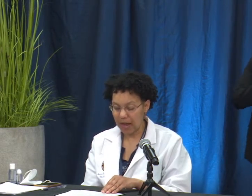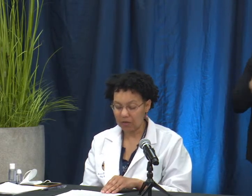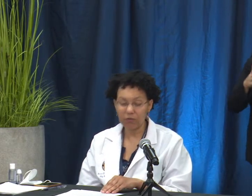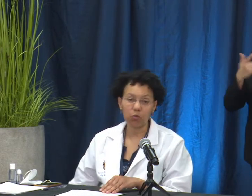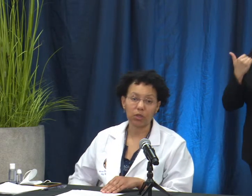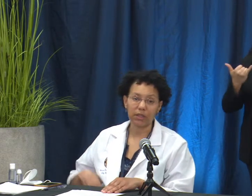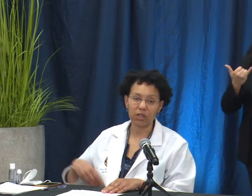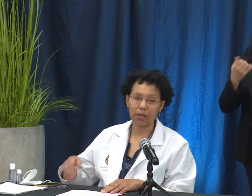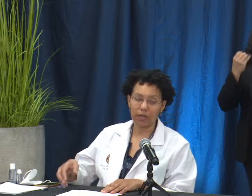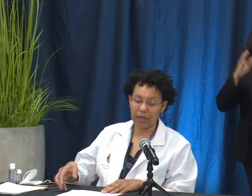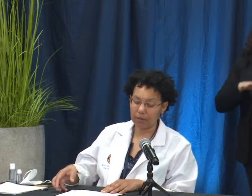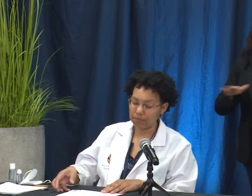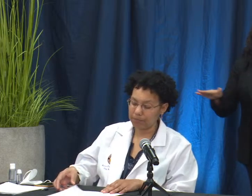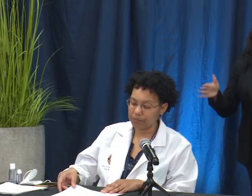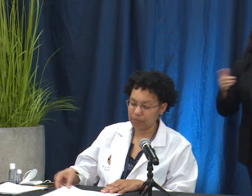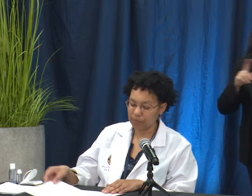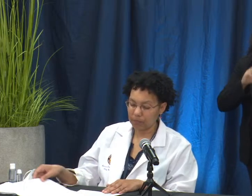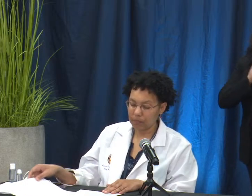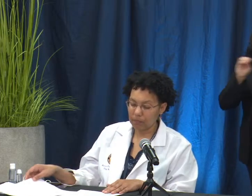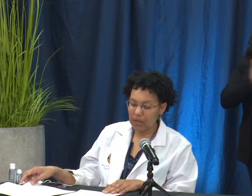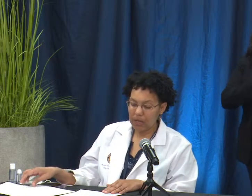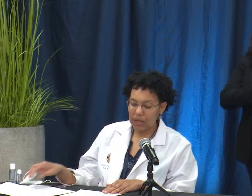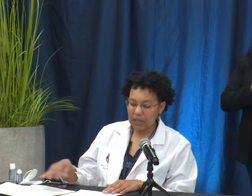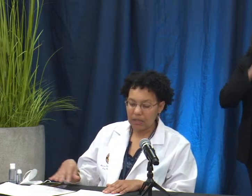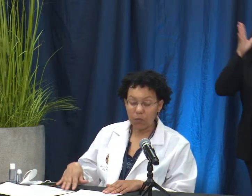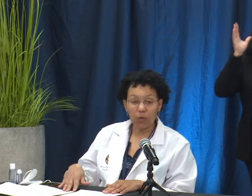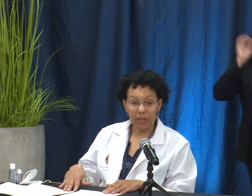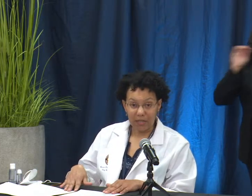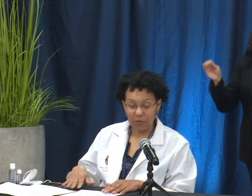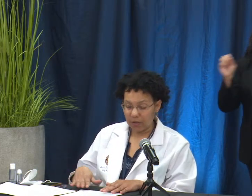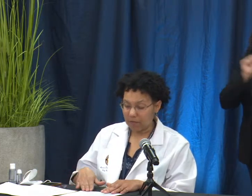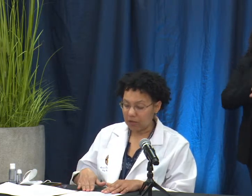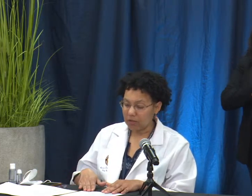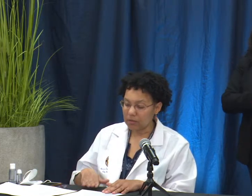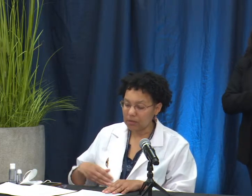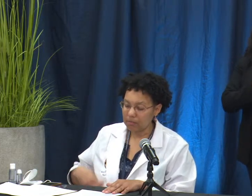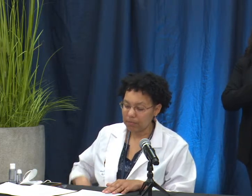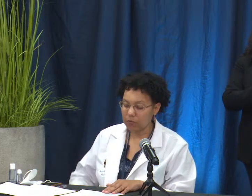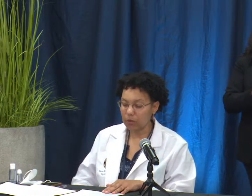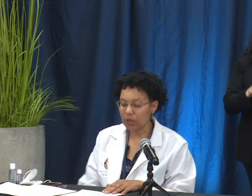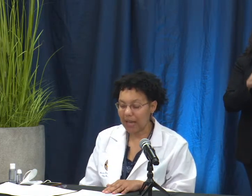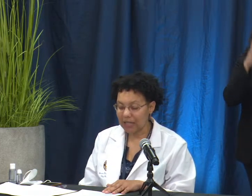are out of school and child care. This won't last forever but if we relaxed